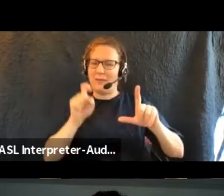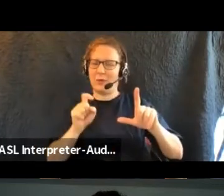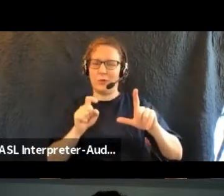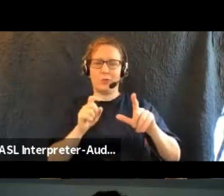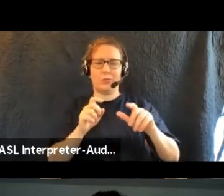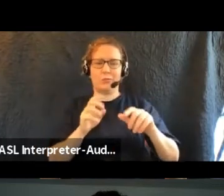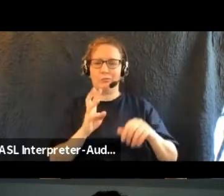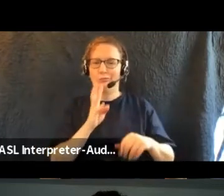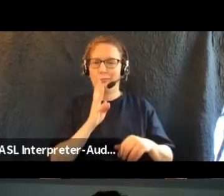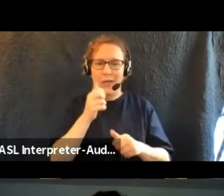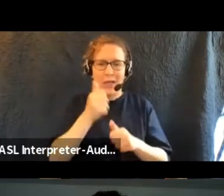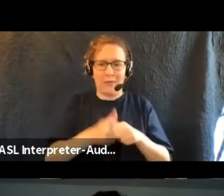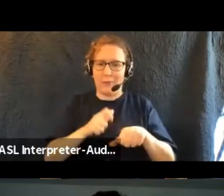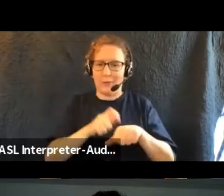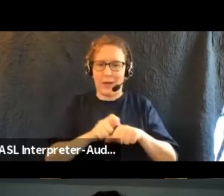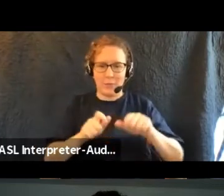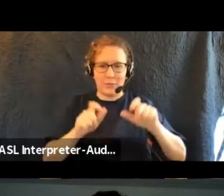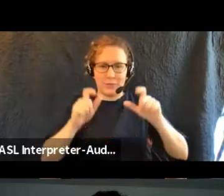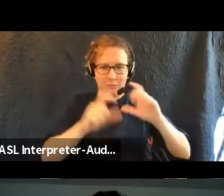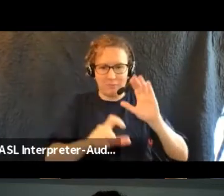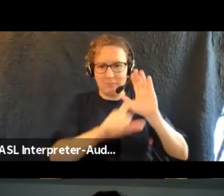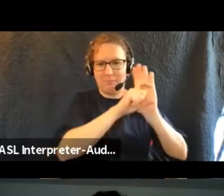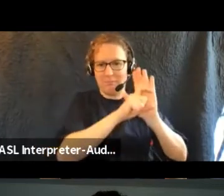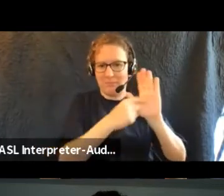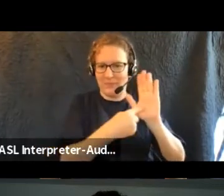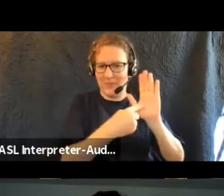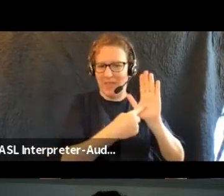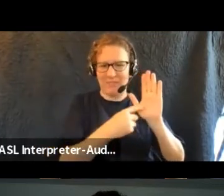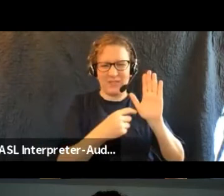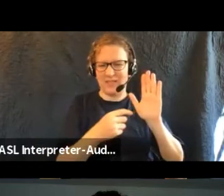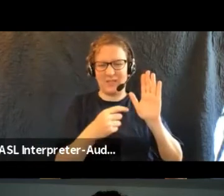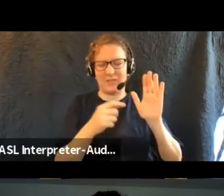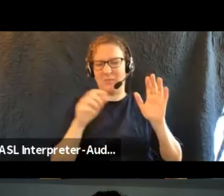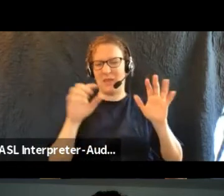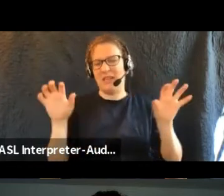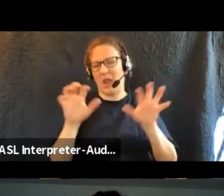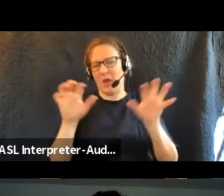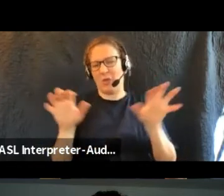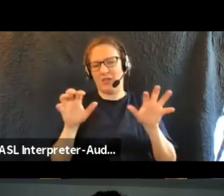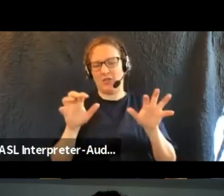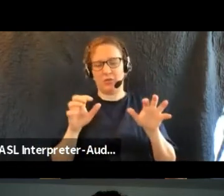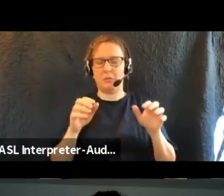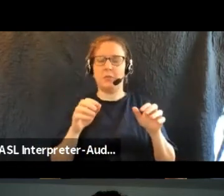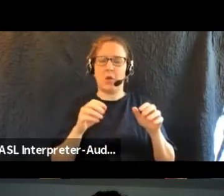about how content is being used and adapt things as you go.